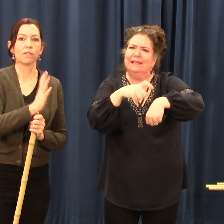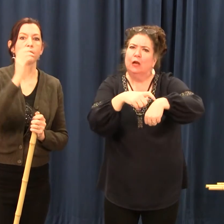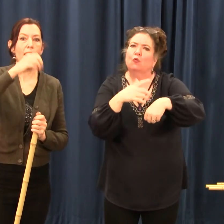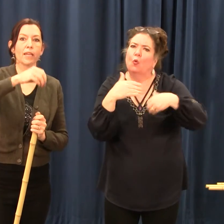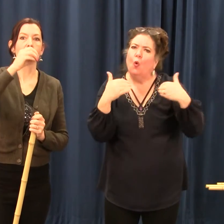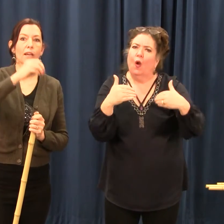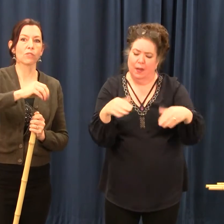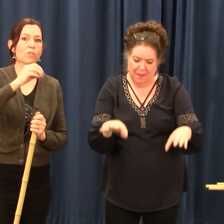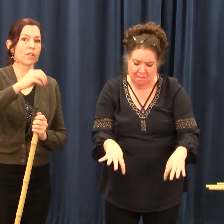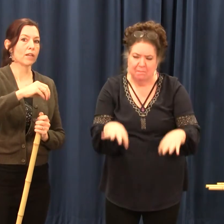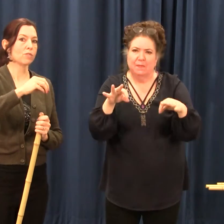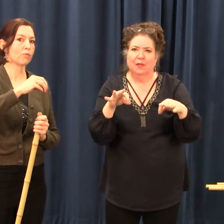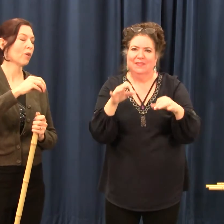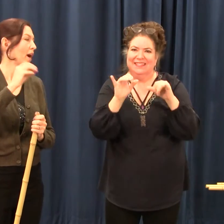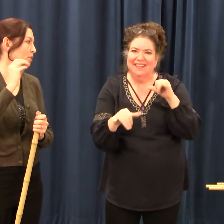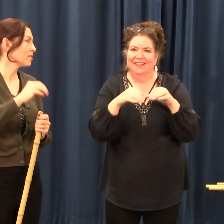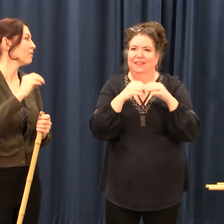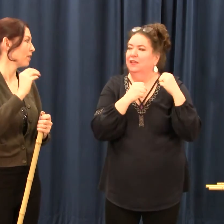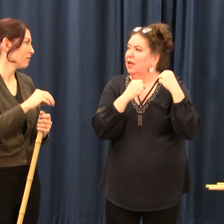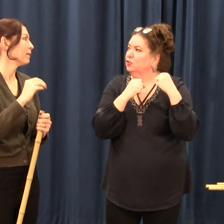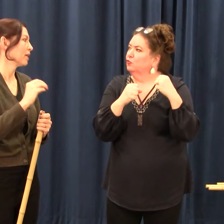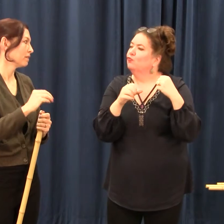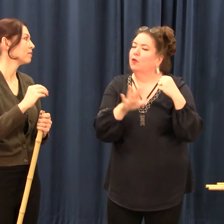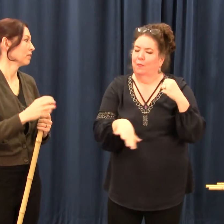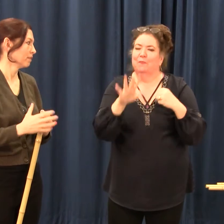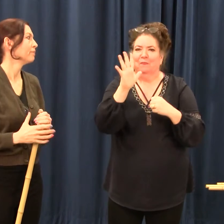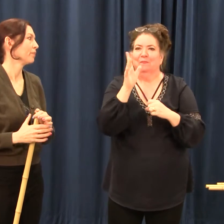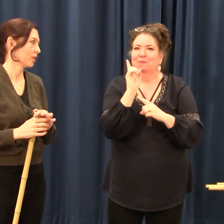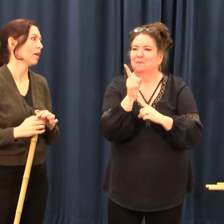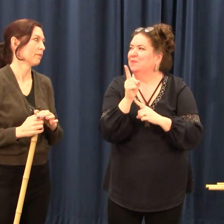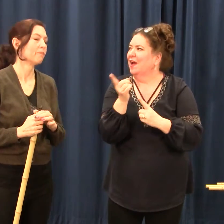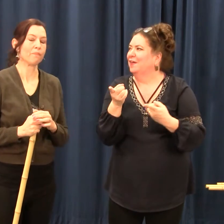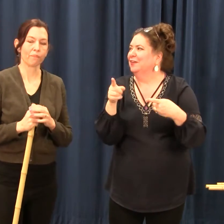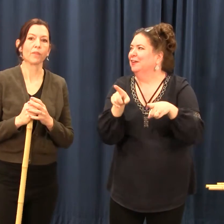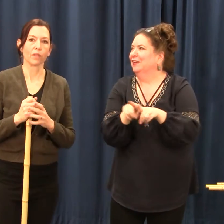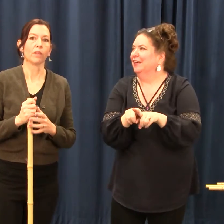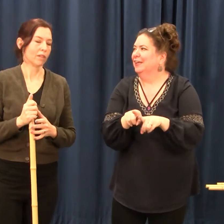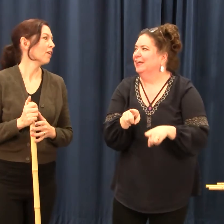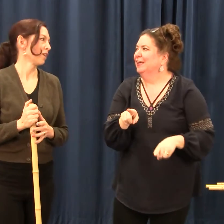stay in the exercise for... I would say... five minutes. (Luane) I would agree. Okay,